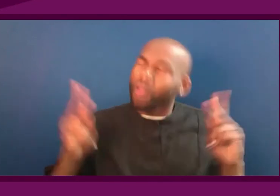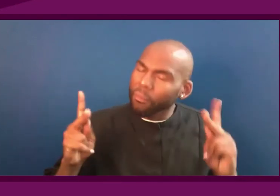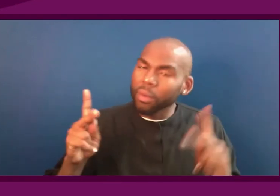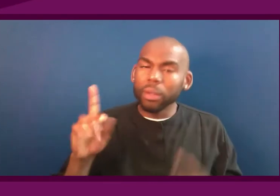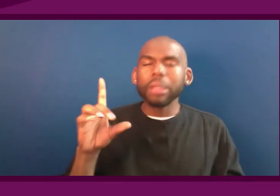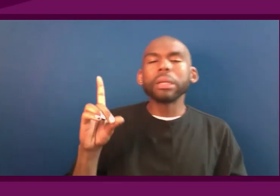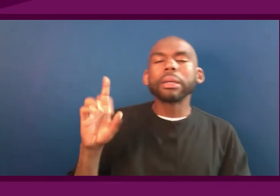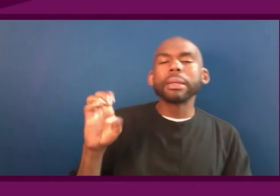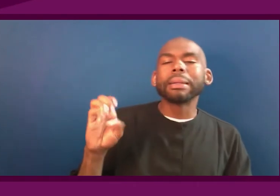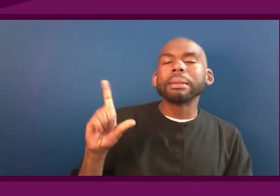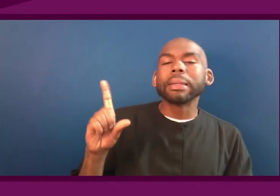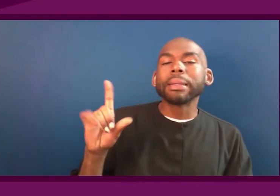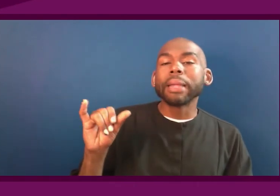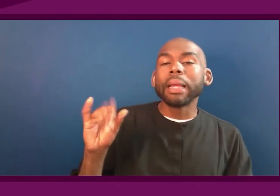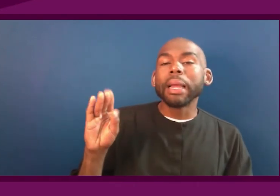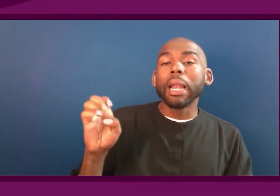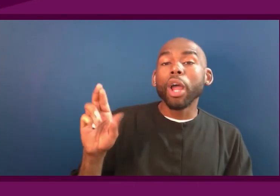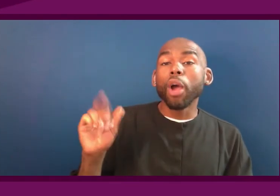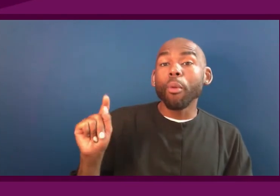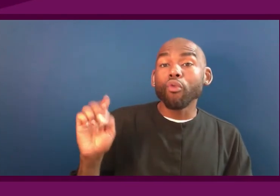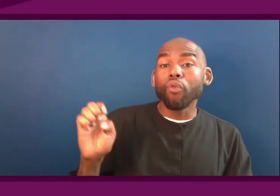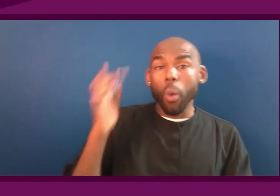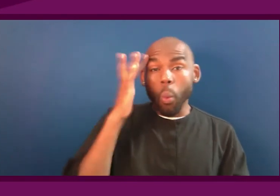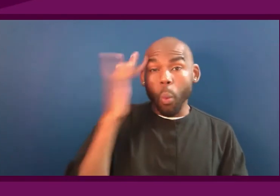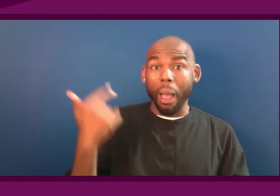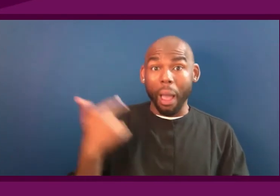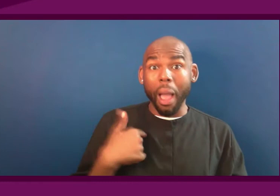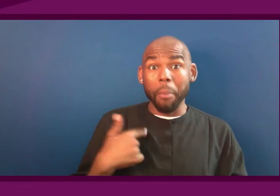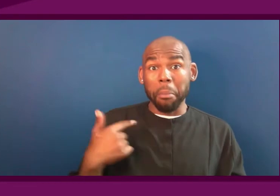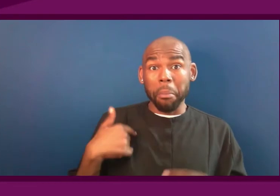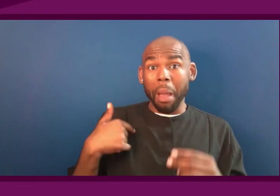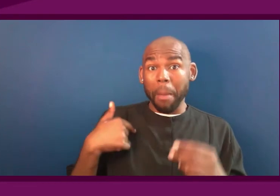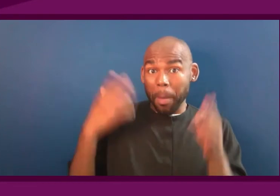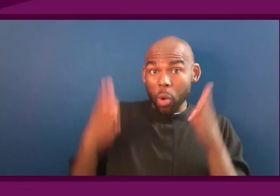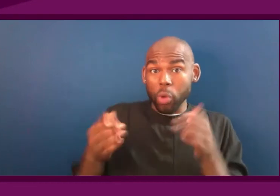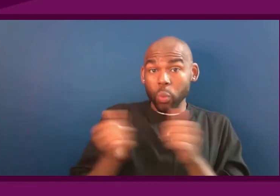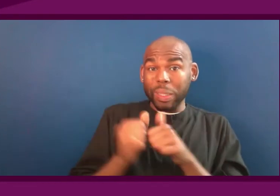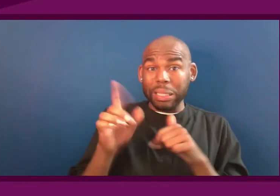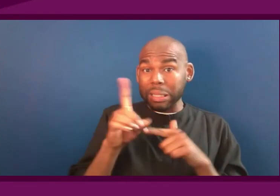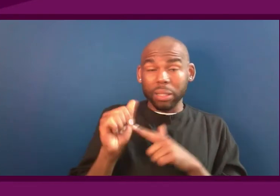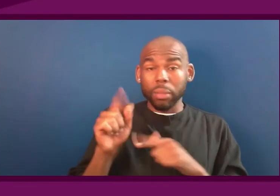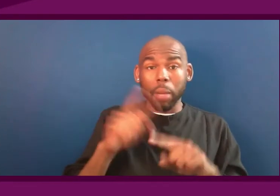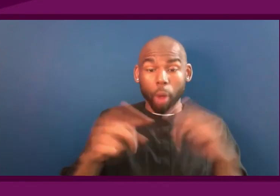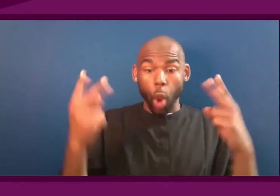that has a husband that has aged into dementia, which is sad, I'm so many different things, right?